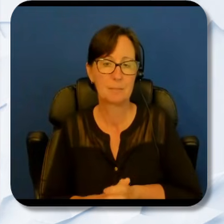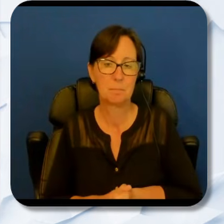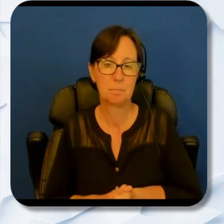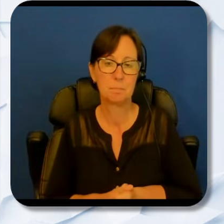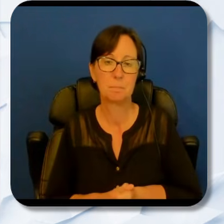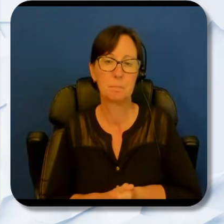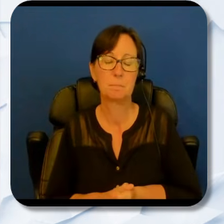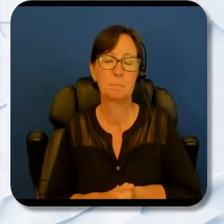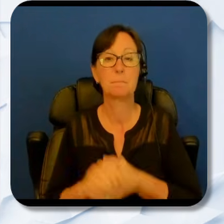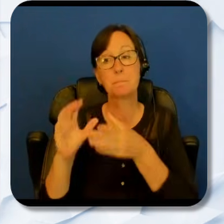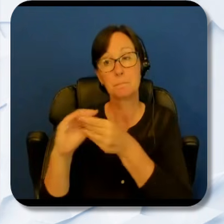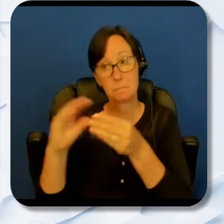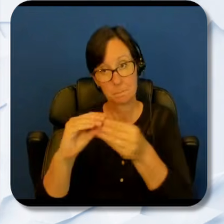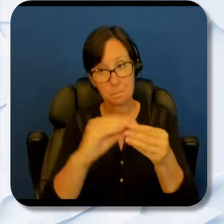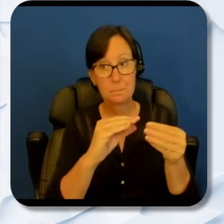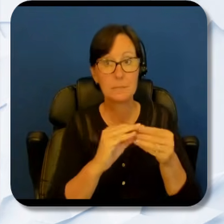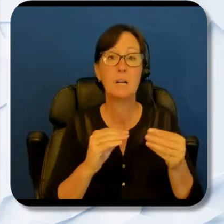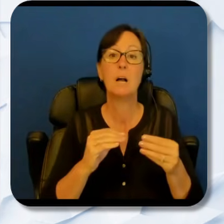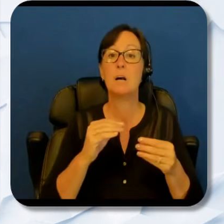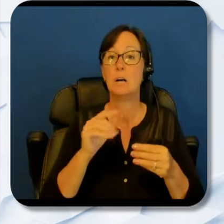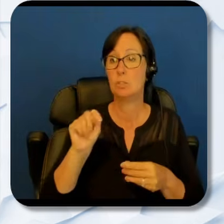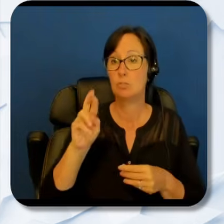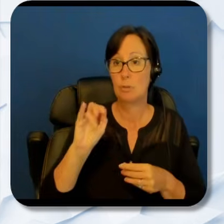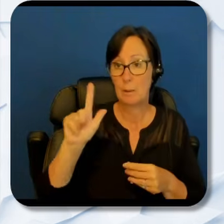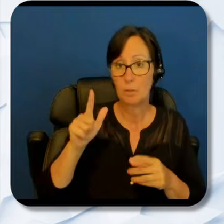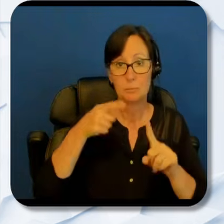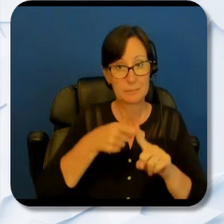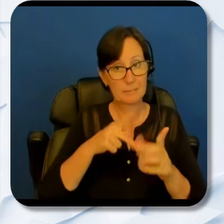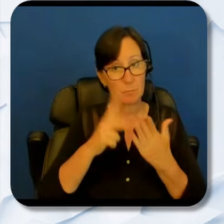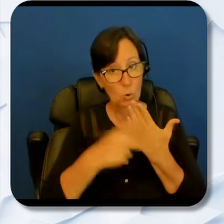They talked about the importance of tribal-specific programs and people